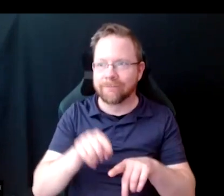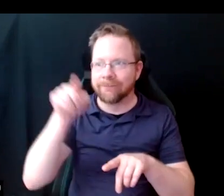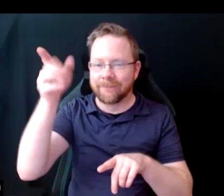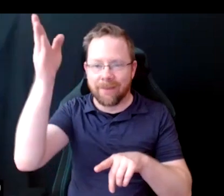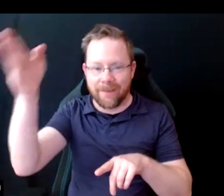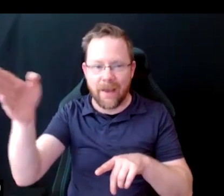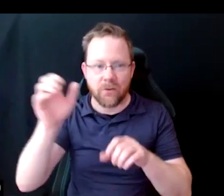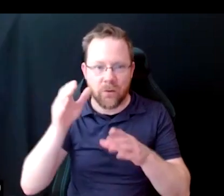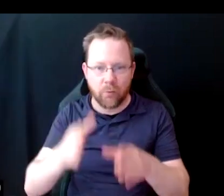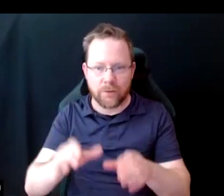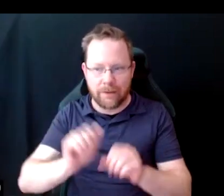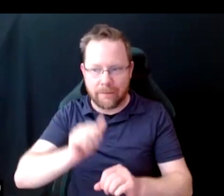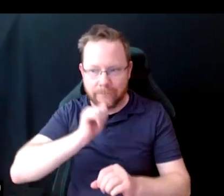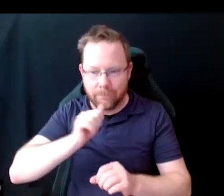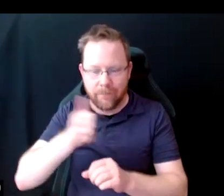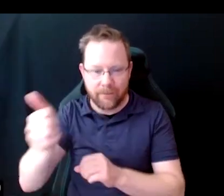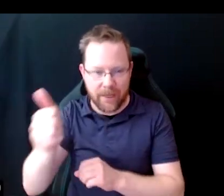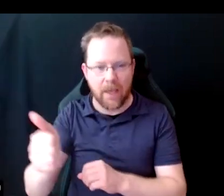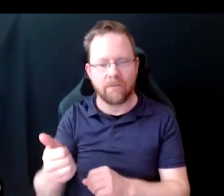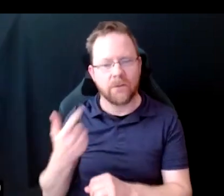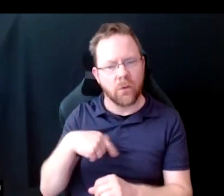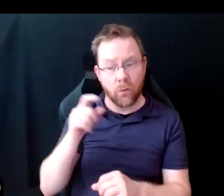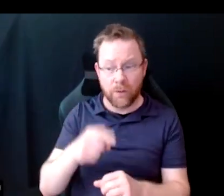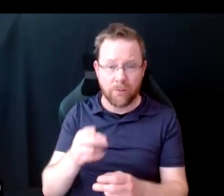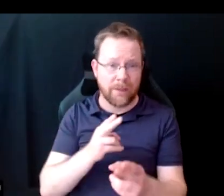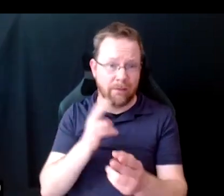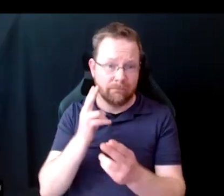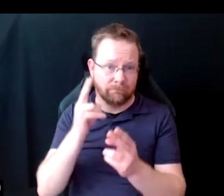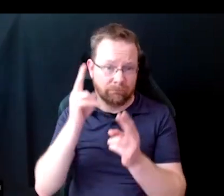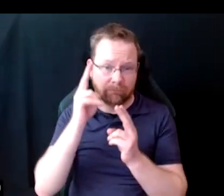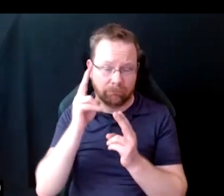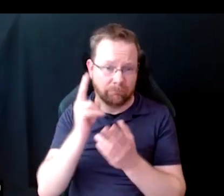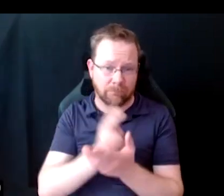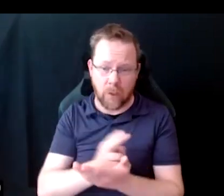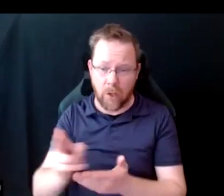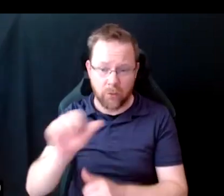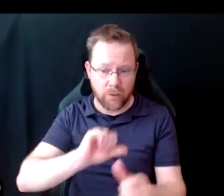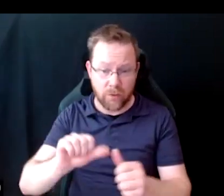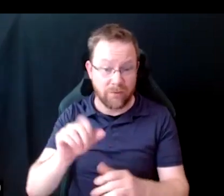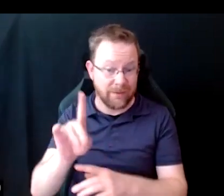could work through some of it on their own. The other thing is that we just have to be honest with one another. Look, disability is going to happen in space.